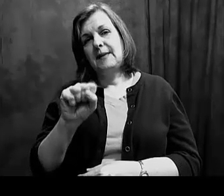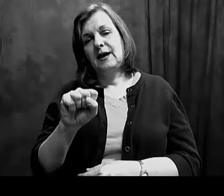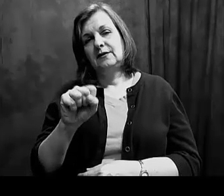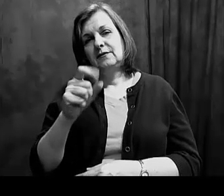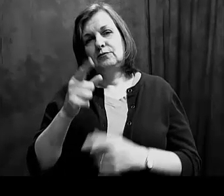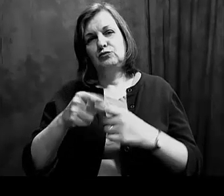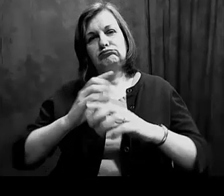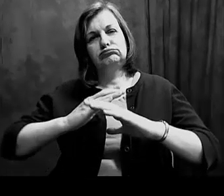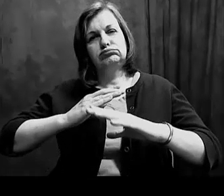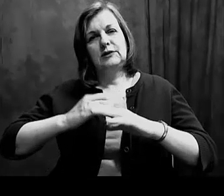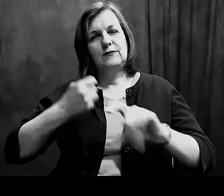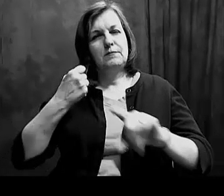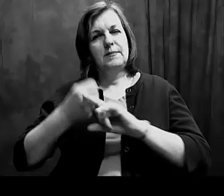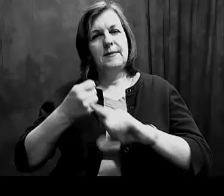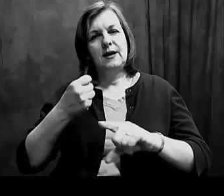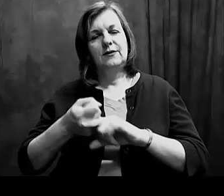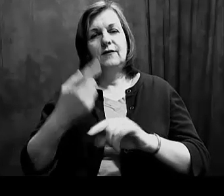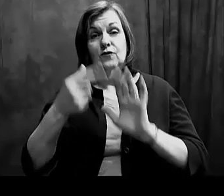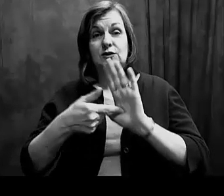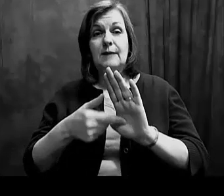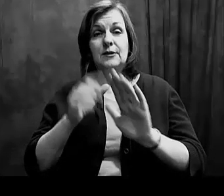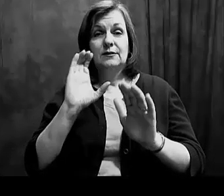and -- showing you here --